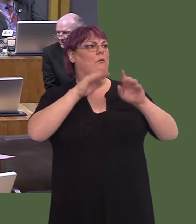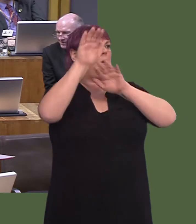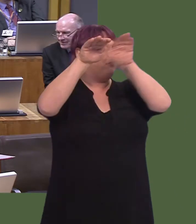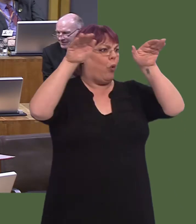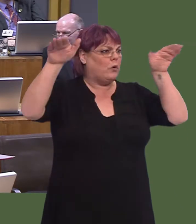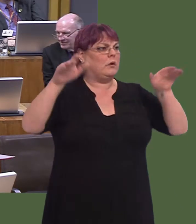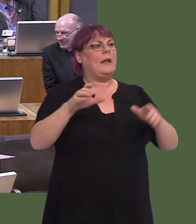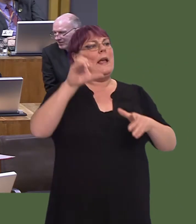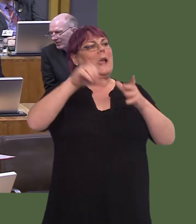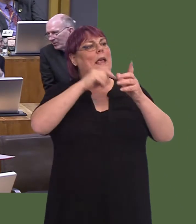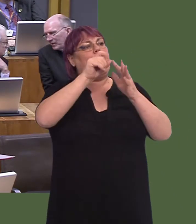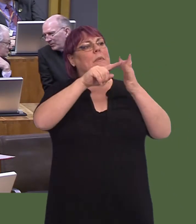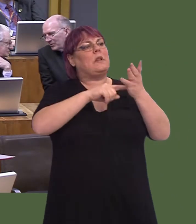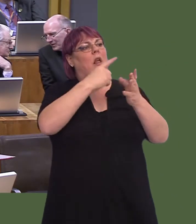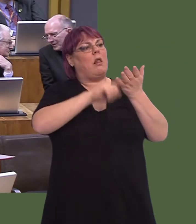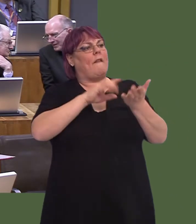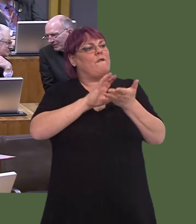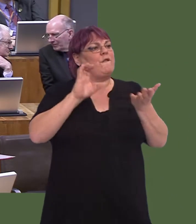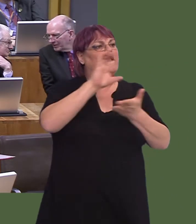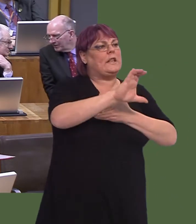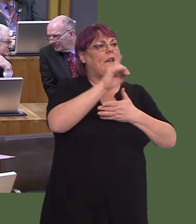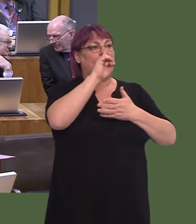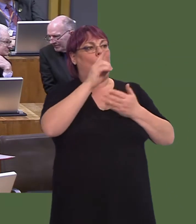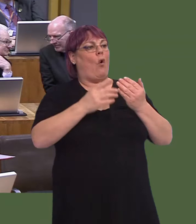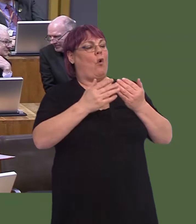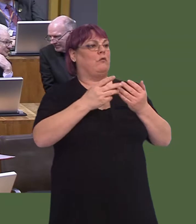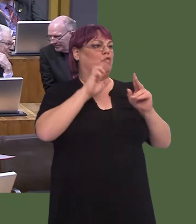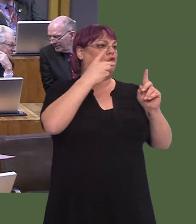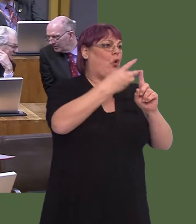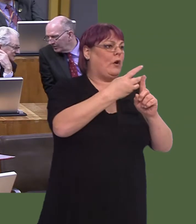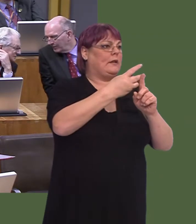for new and existing tourism businesses, along with revenue funding for regional products.